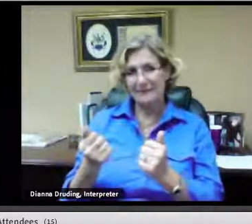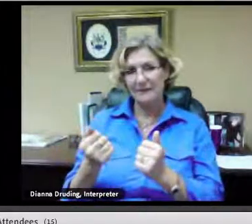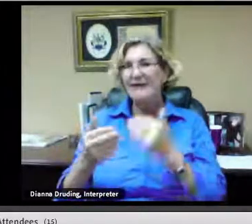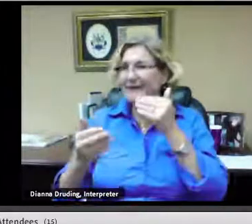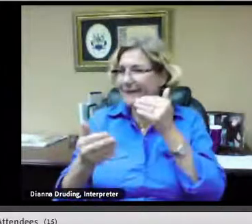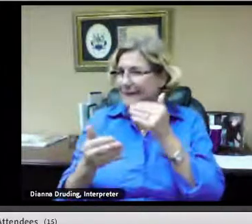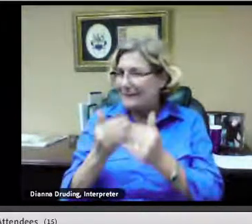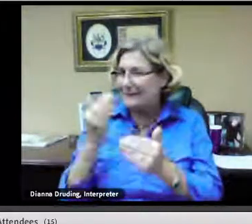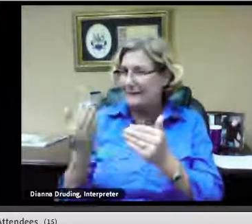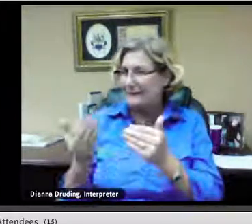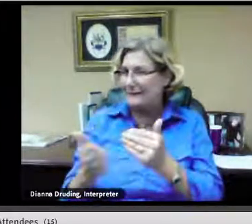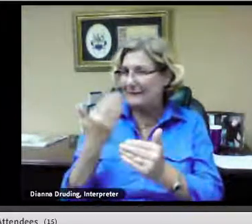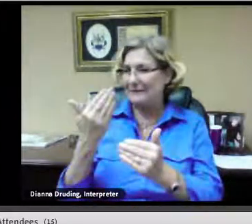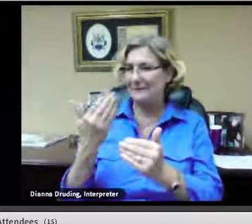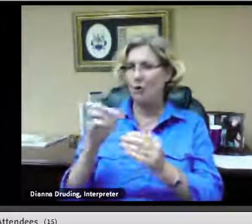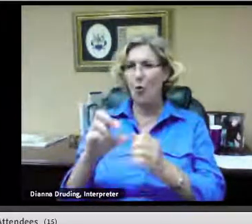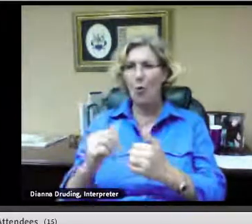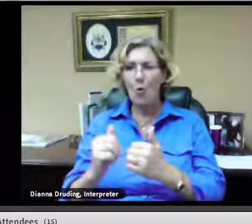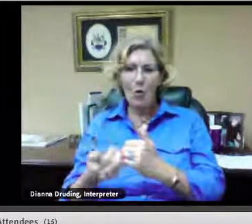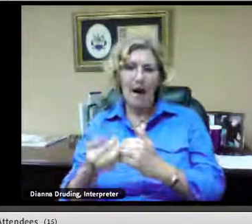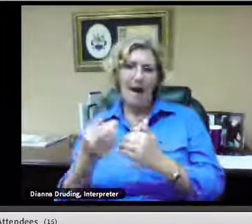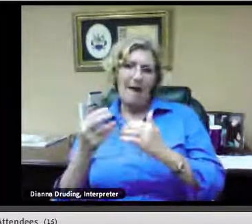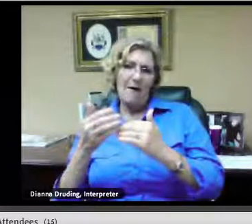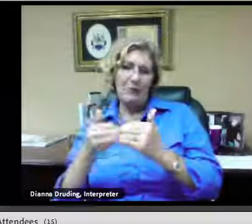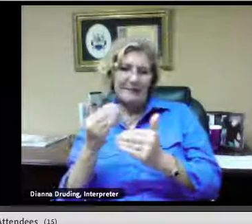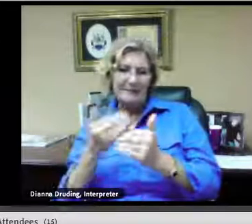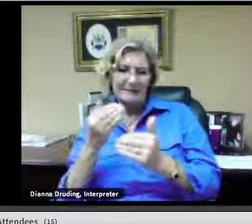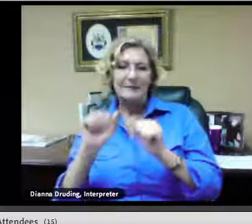can someone access our programs, our libraries?